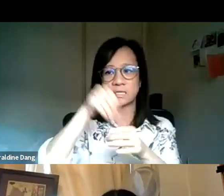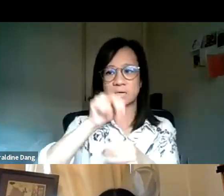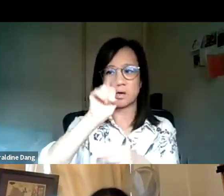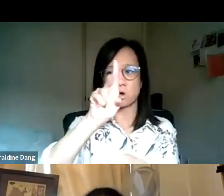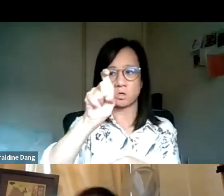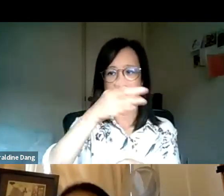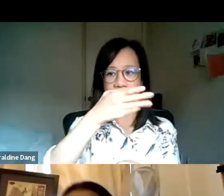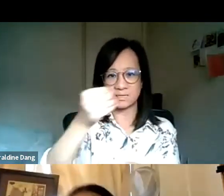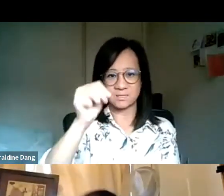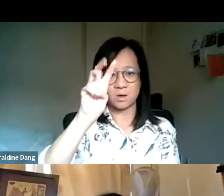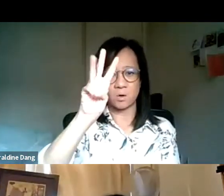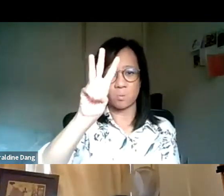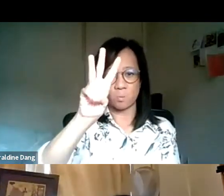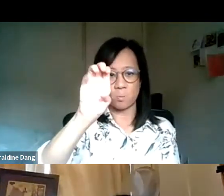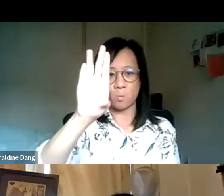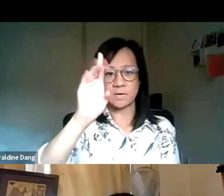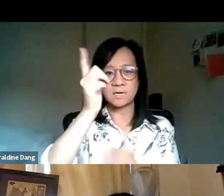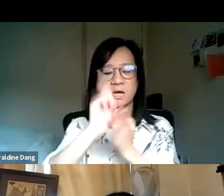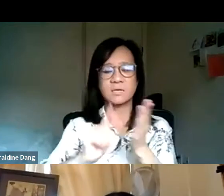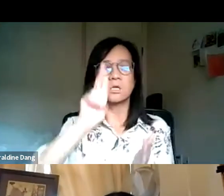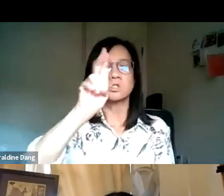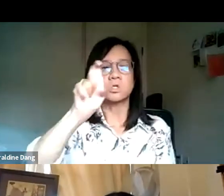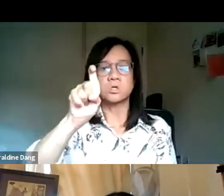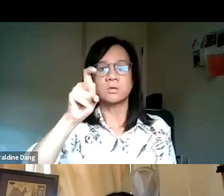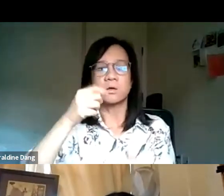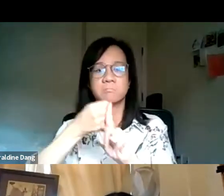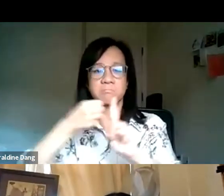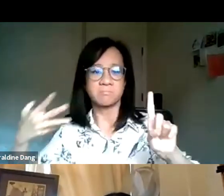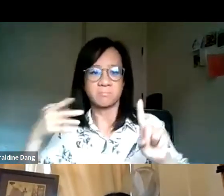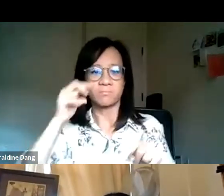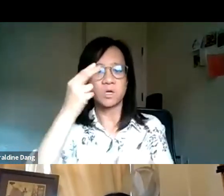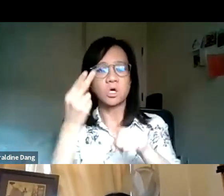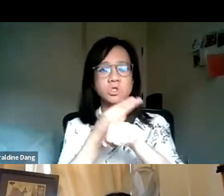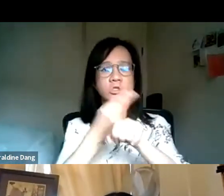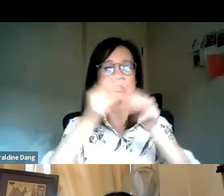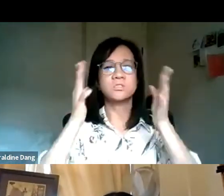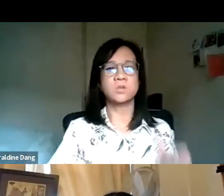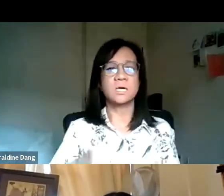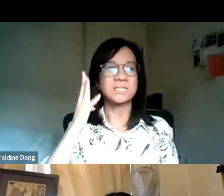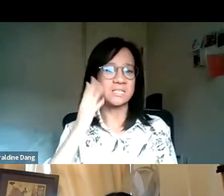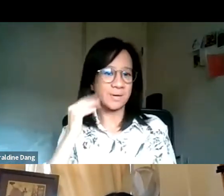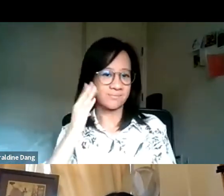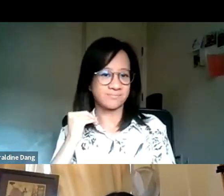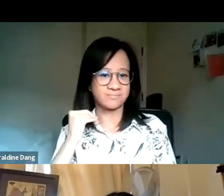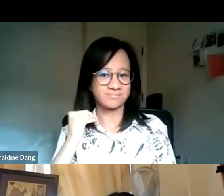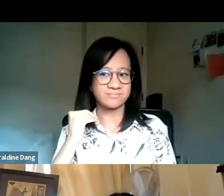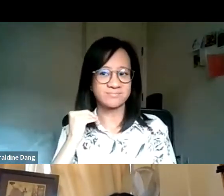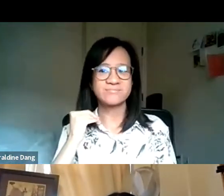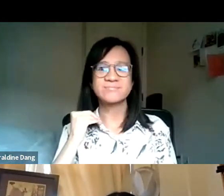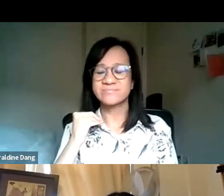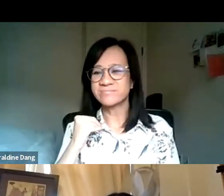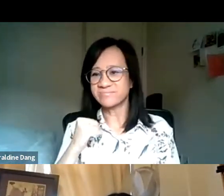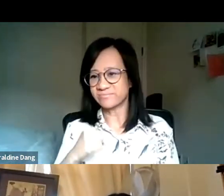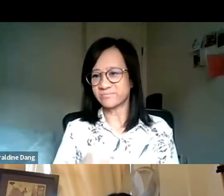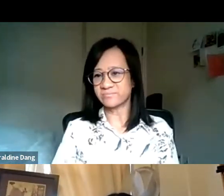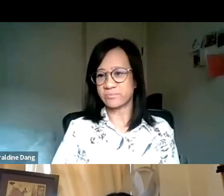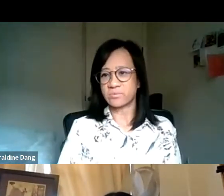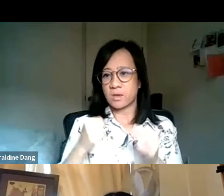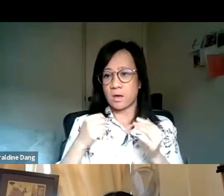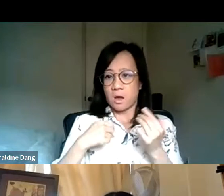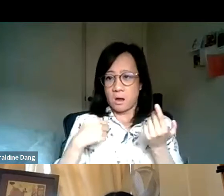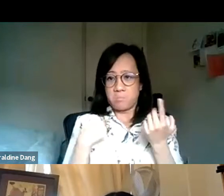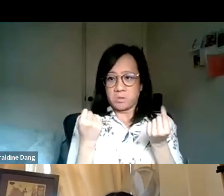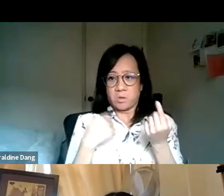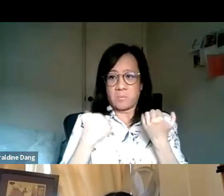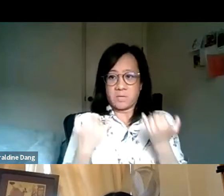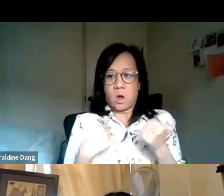And I'm trying to get a certification in UX/UI web design, so this has been a great experience